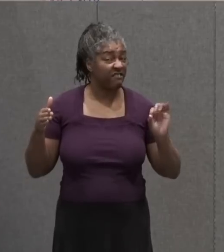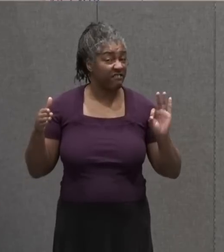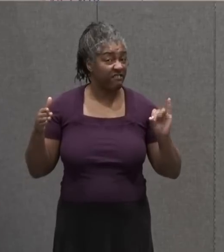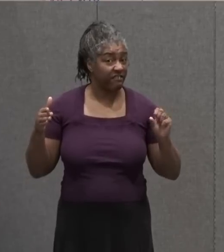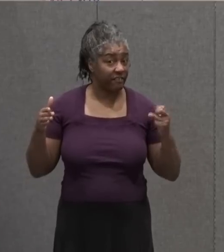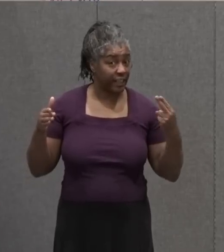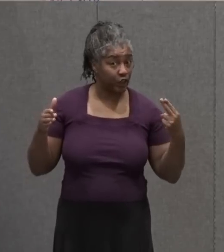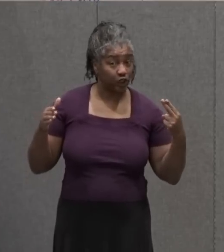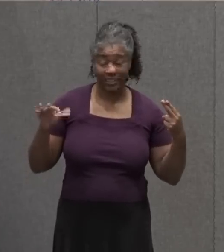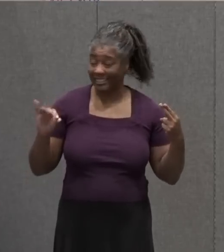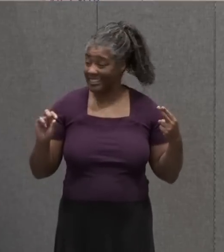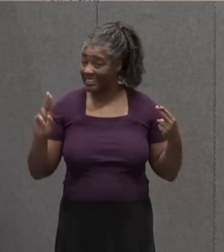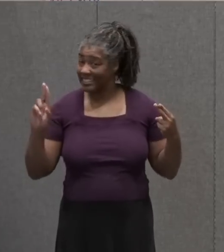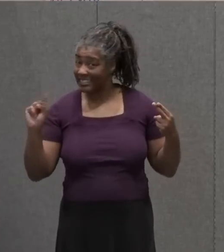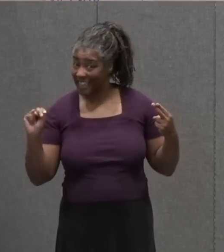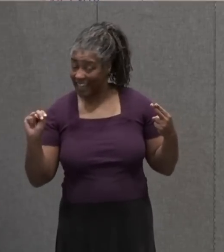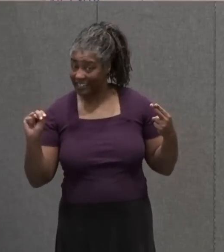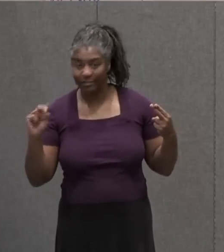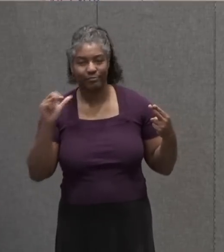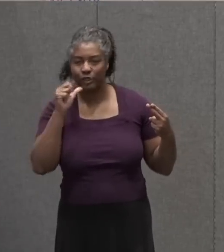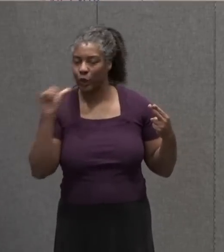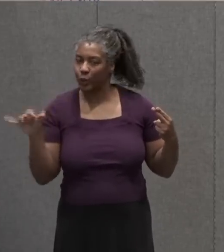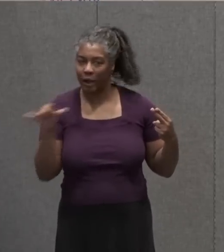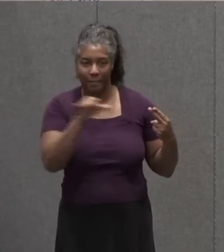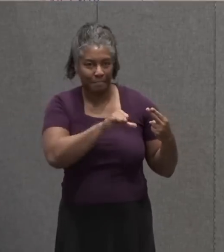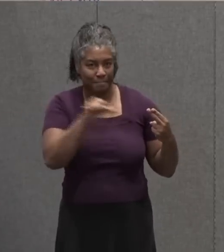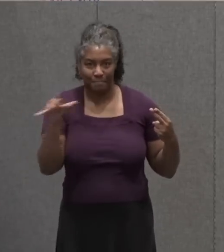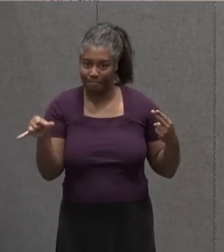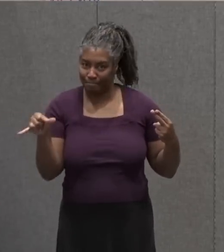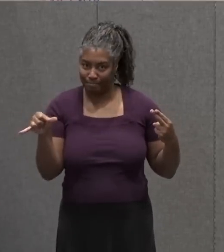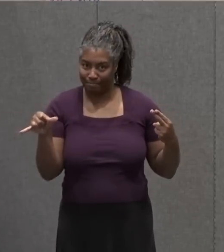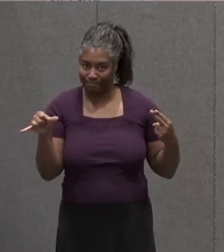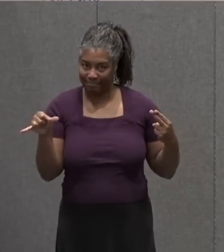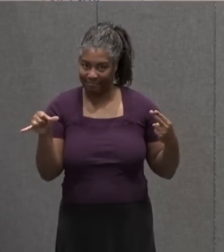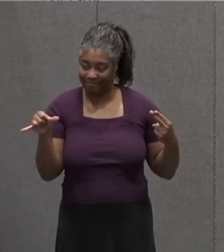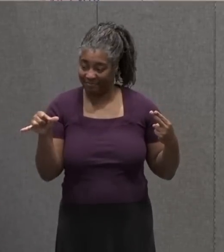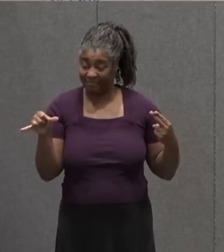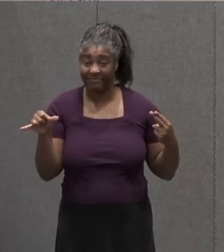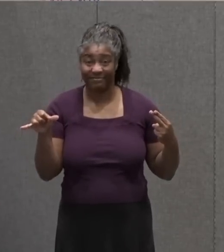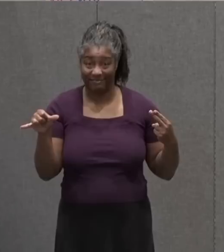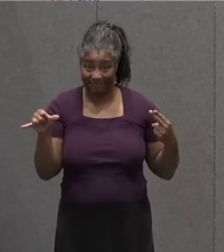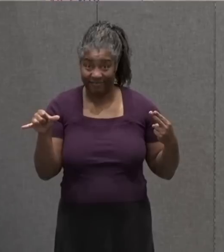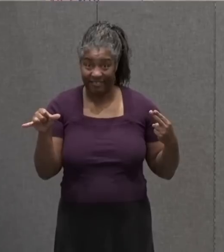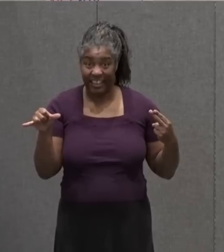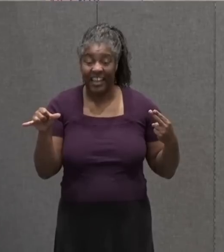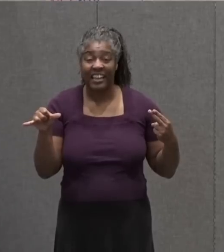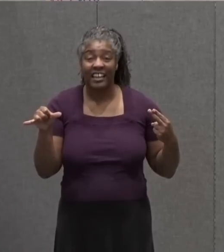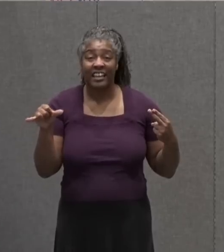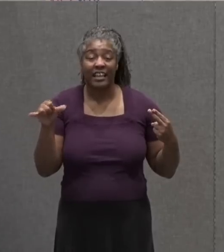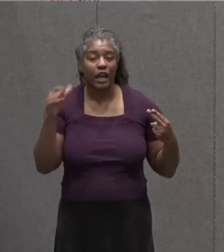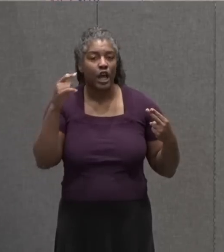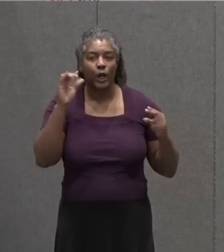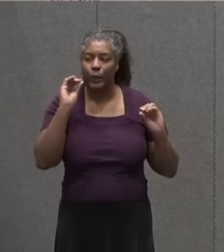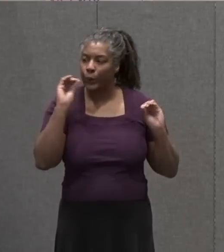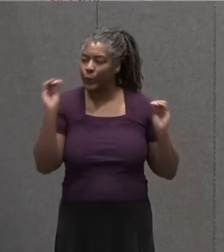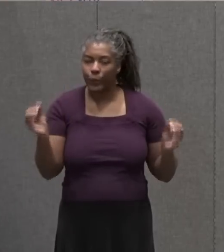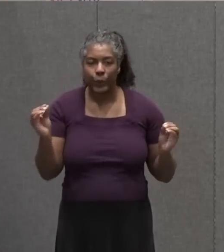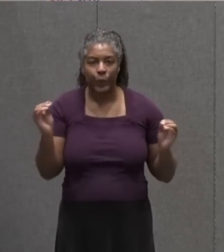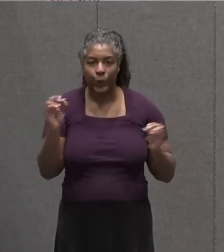Because they do not rhyme, you take the cards and place them back face down on your table.